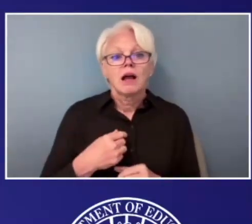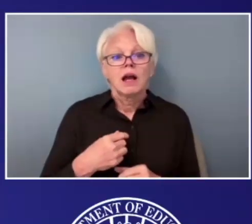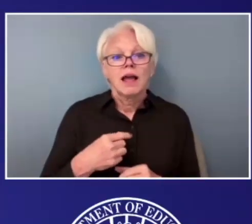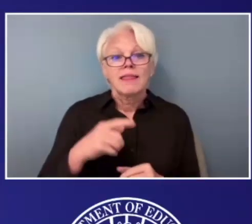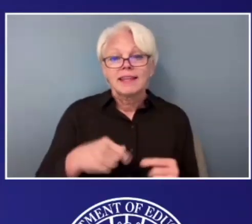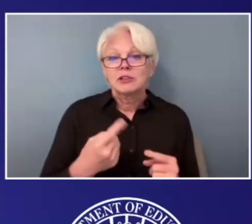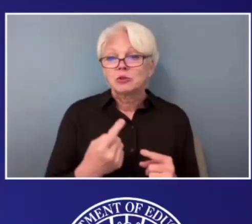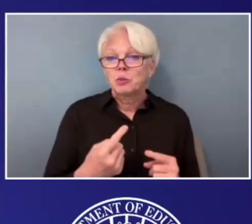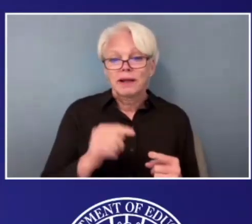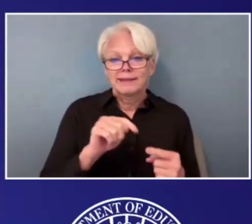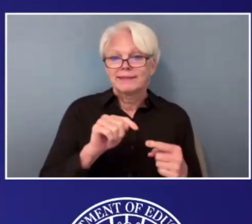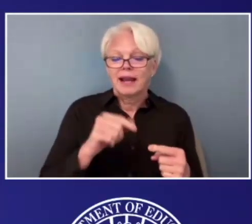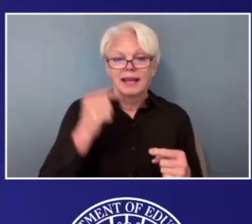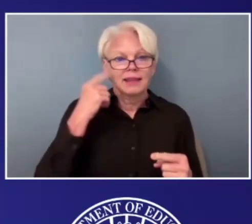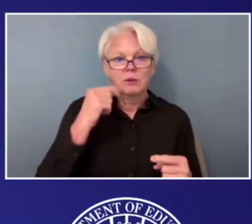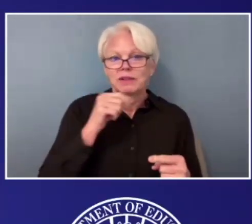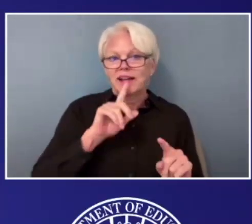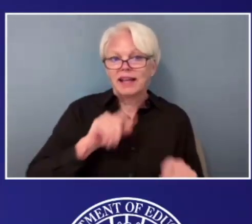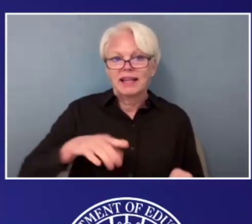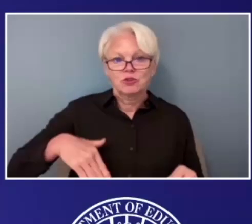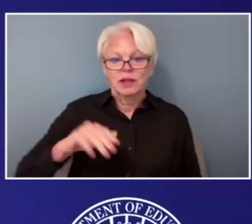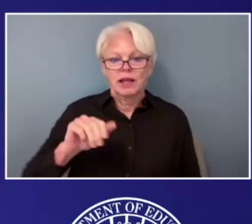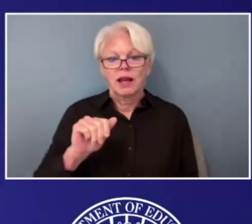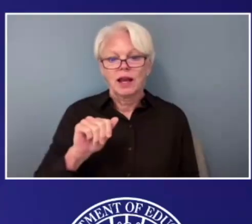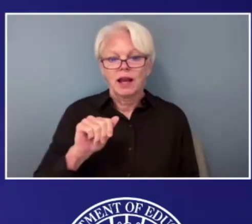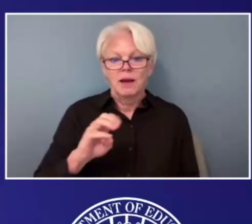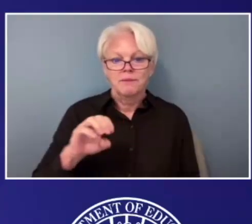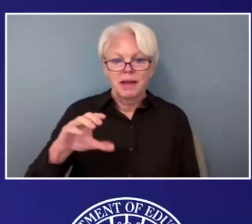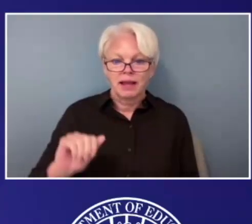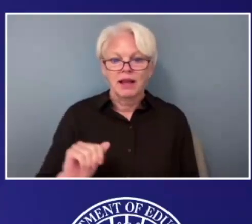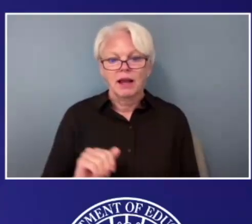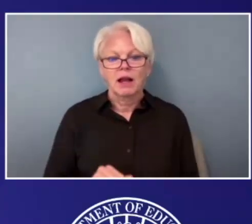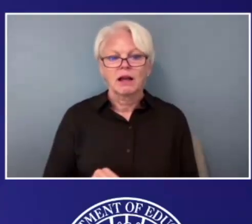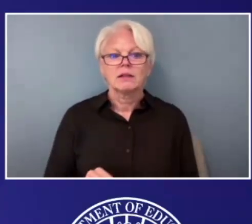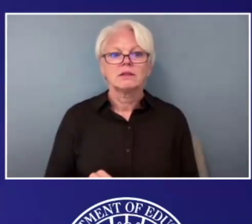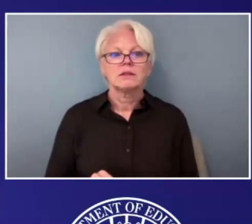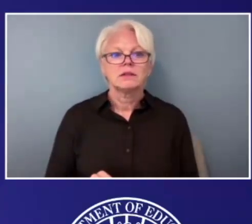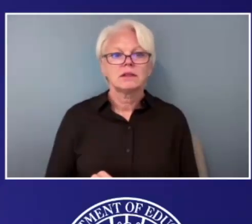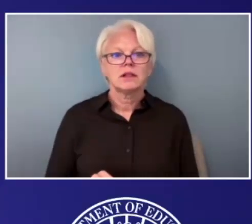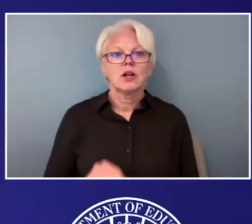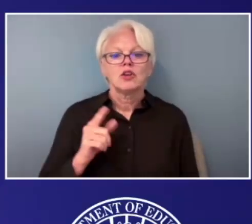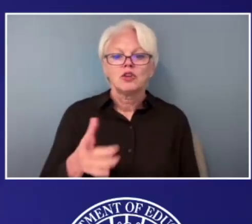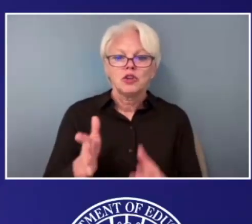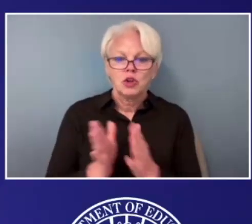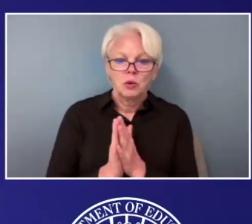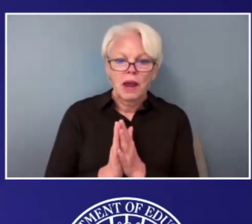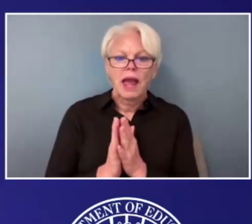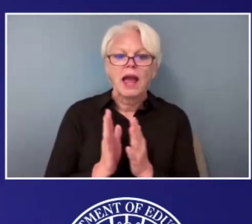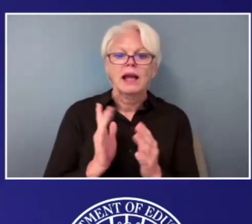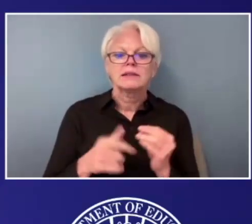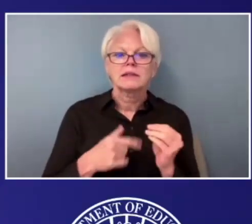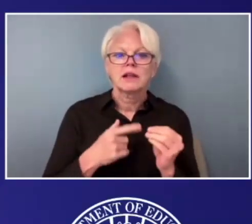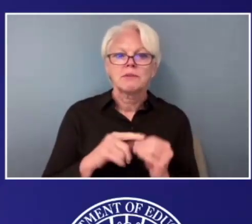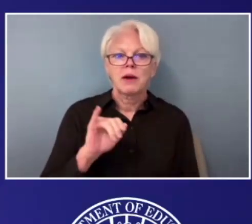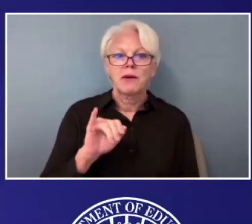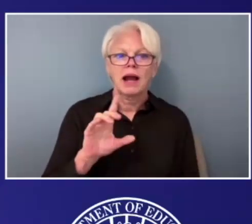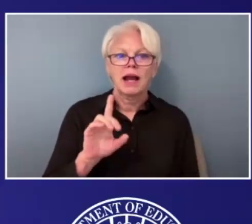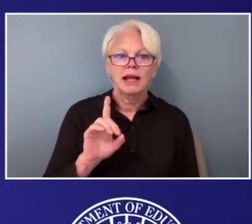so, Emeka, you asked us about IDR 682.215